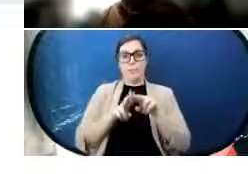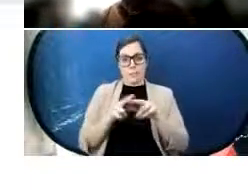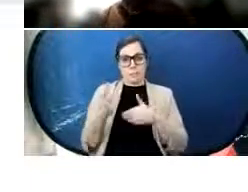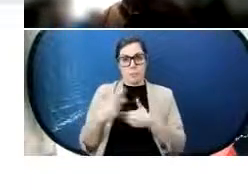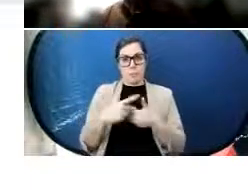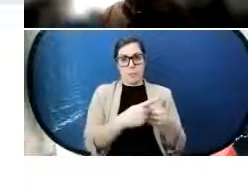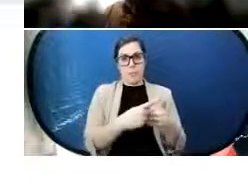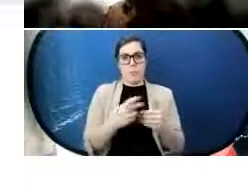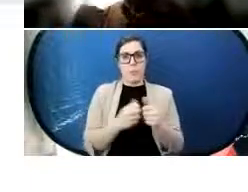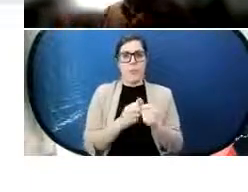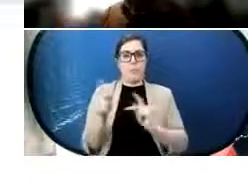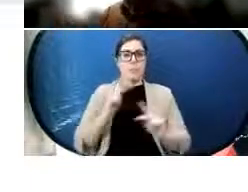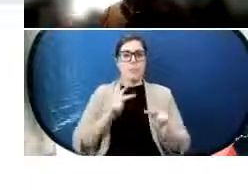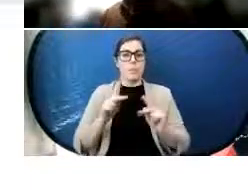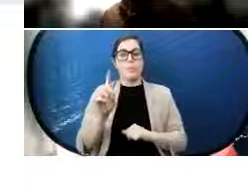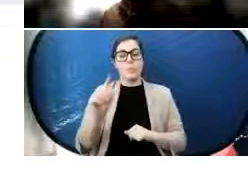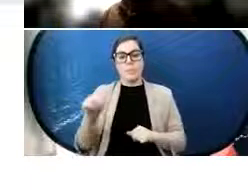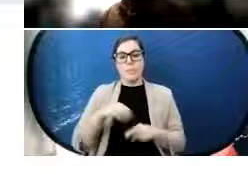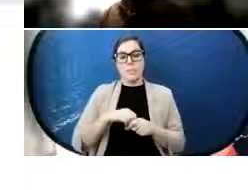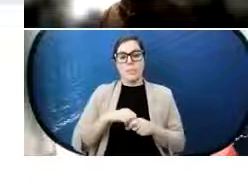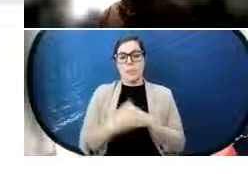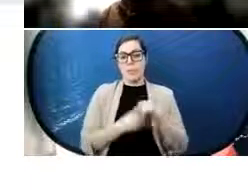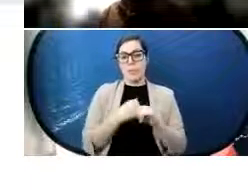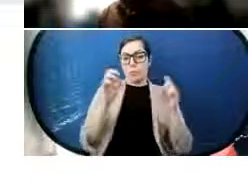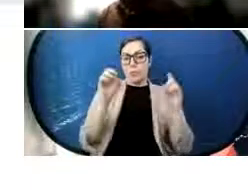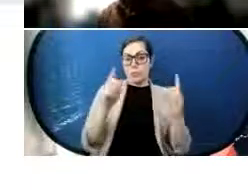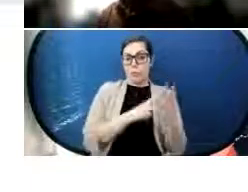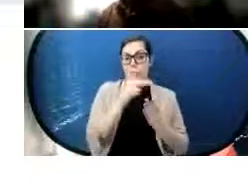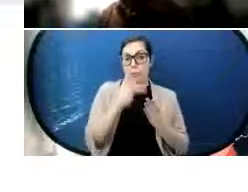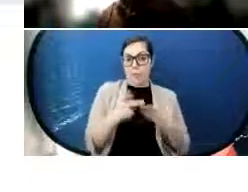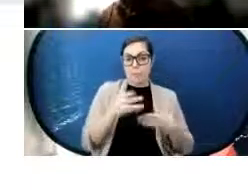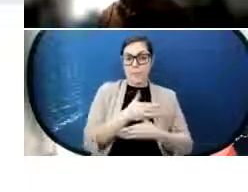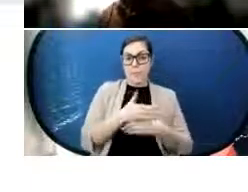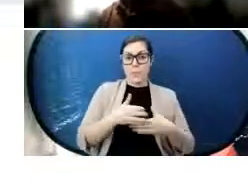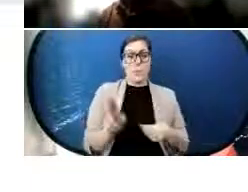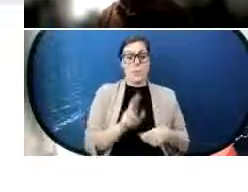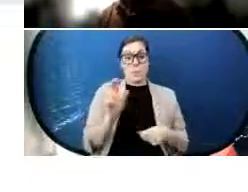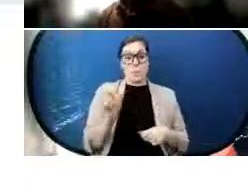disabilities in International Education programs, between the United States and other countries.